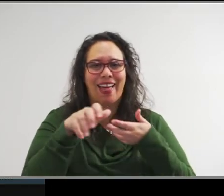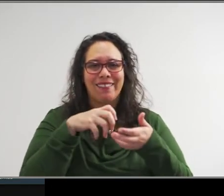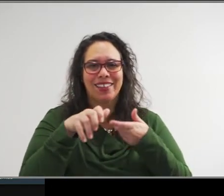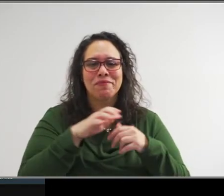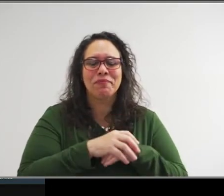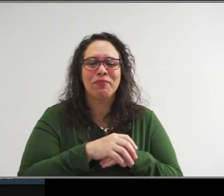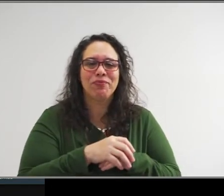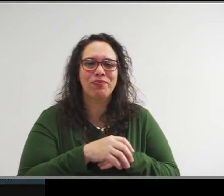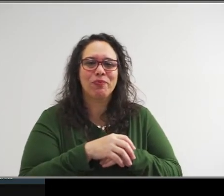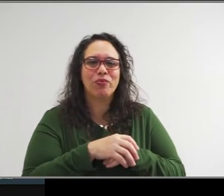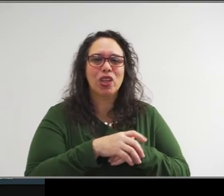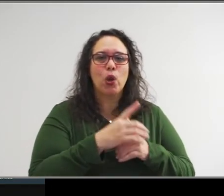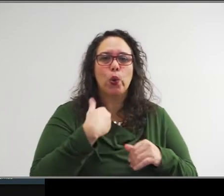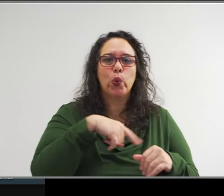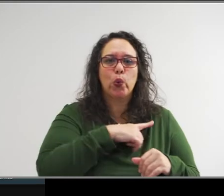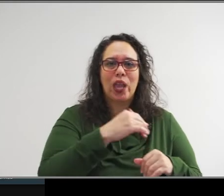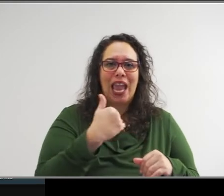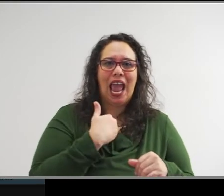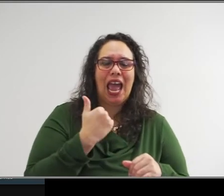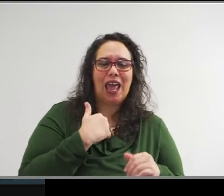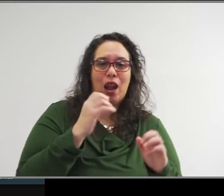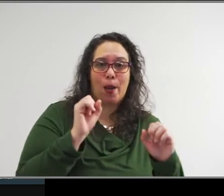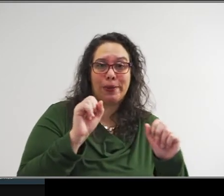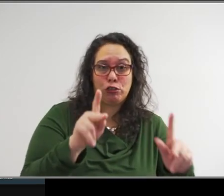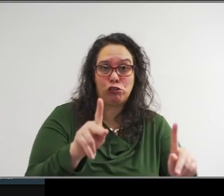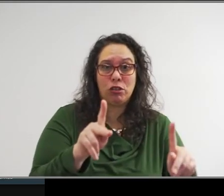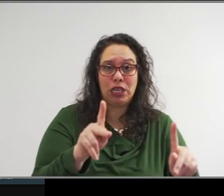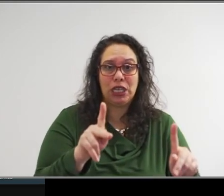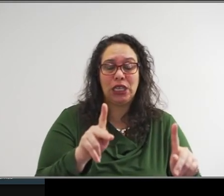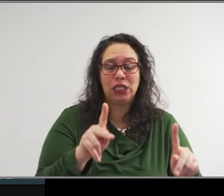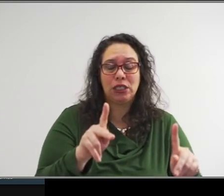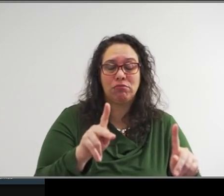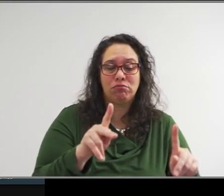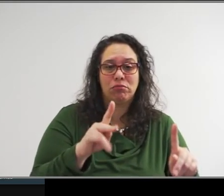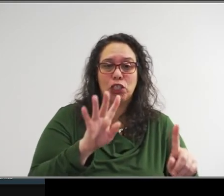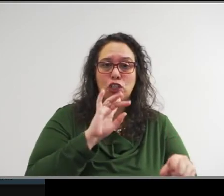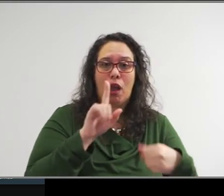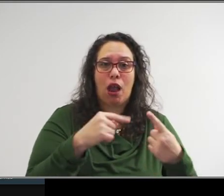And an opportunity for a Kellogg grant and based on being